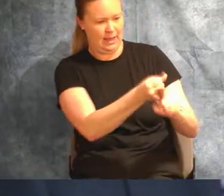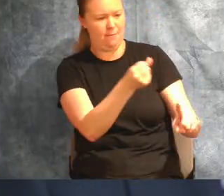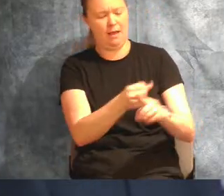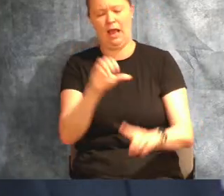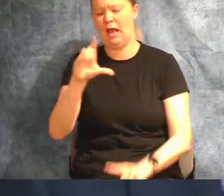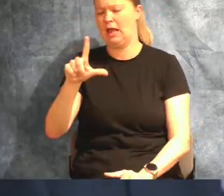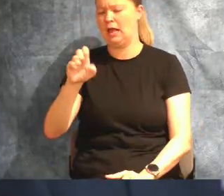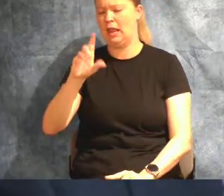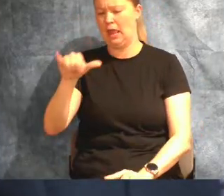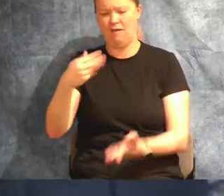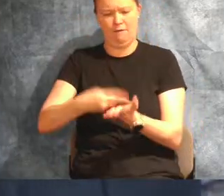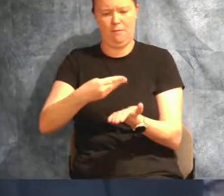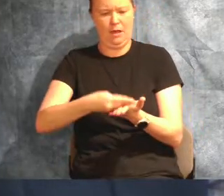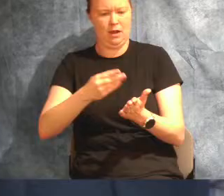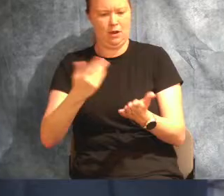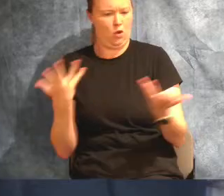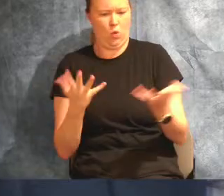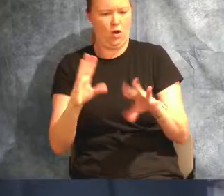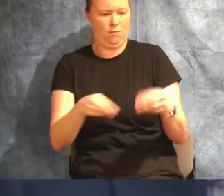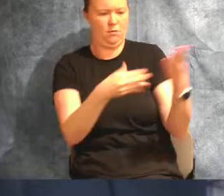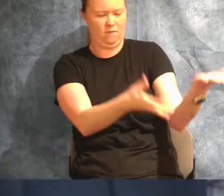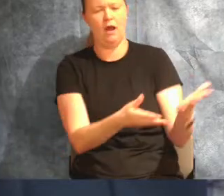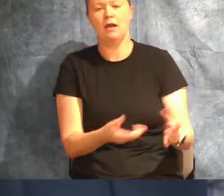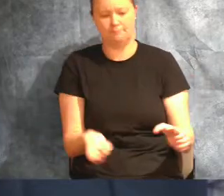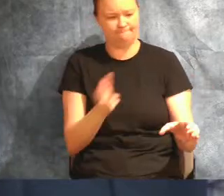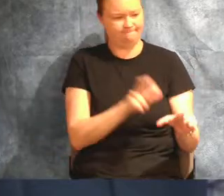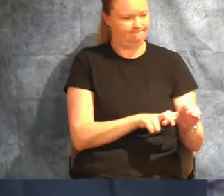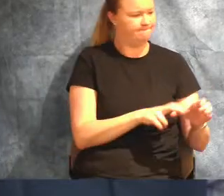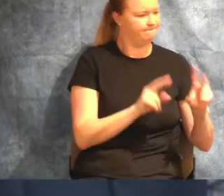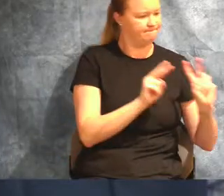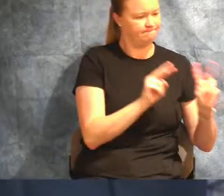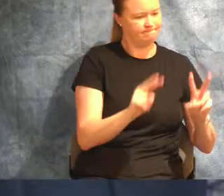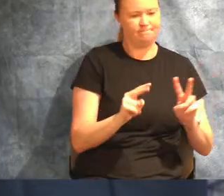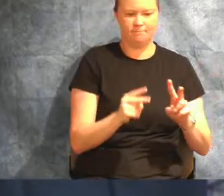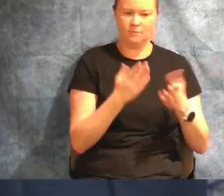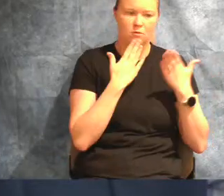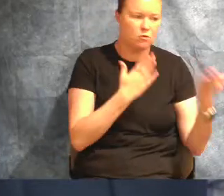funds are providing. And so did the ride along. very grateful to the social worker